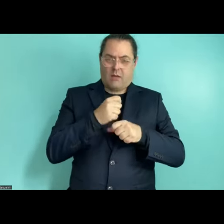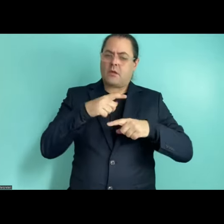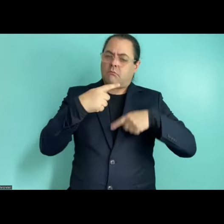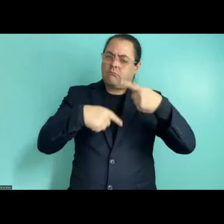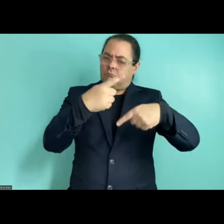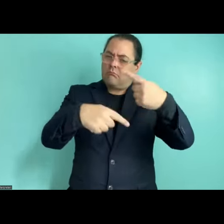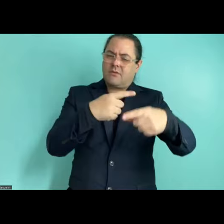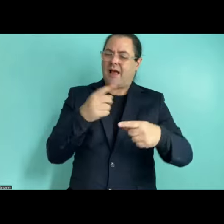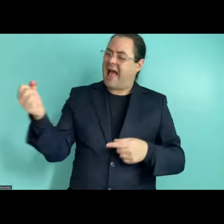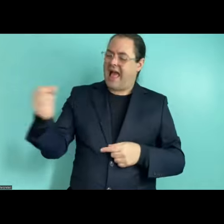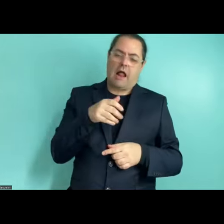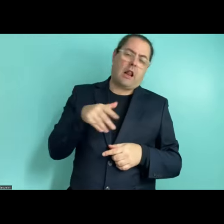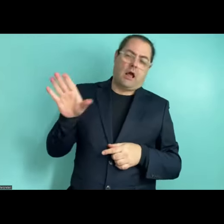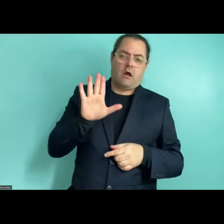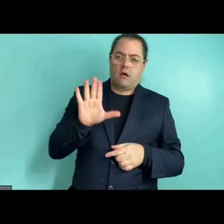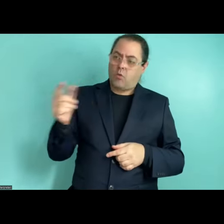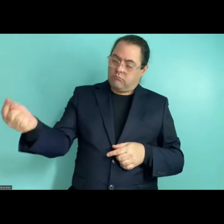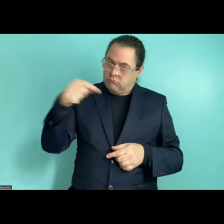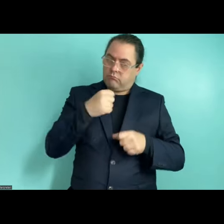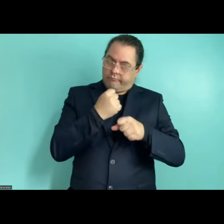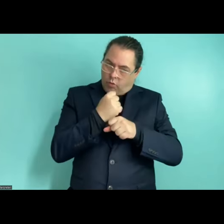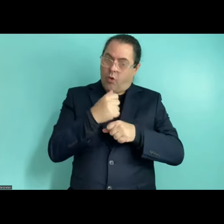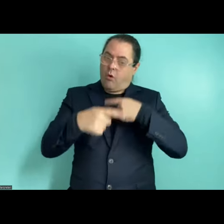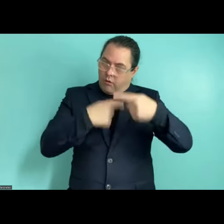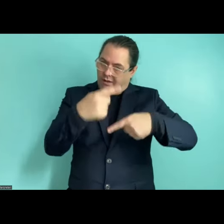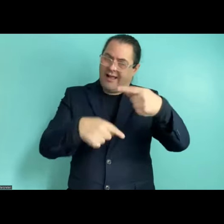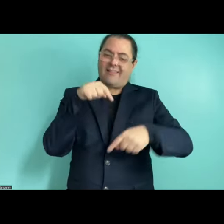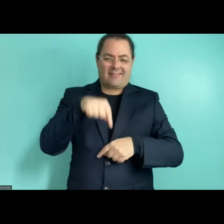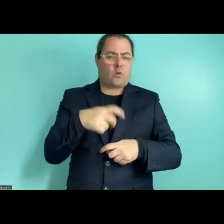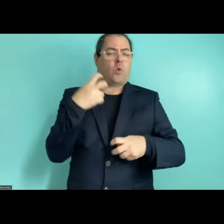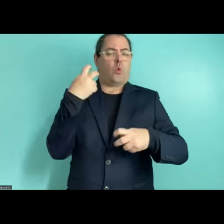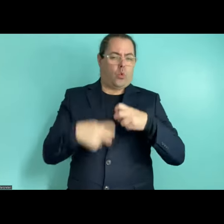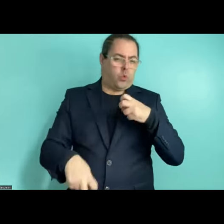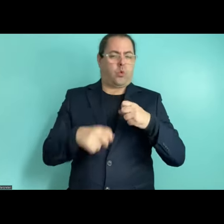14:20:35 And what I really love about this is that it's one of the. I'll call it a flagship